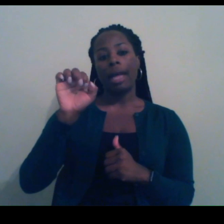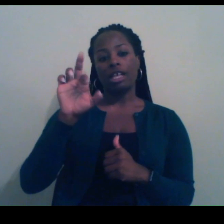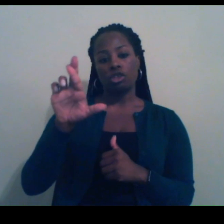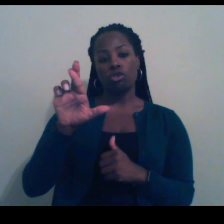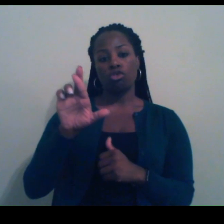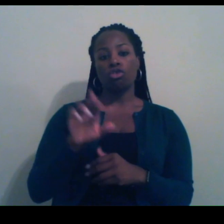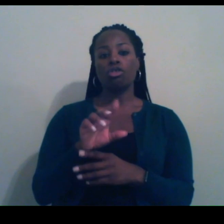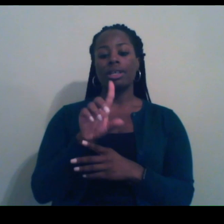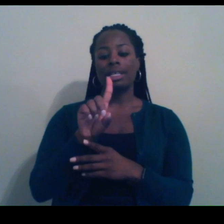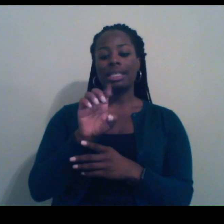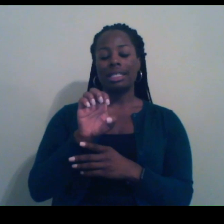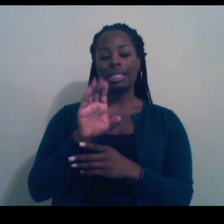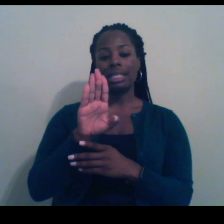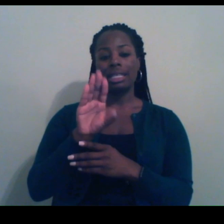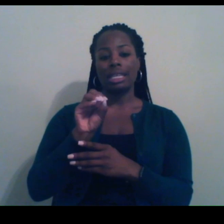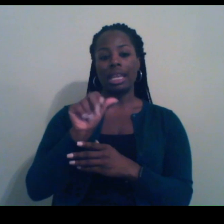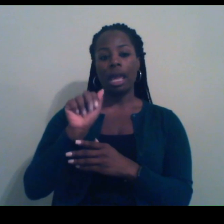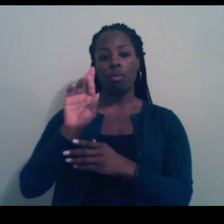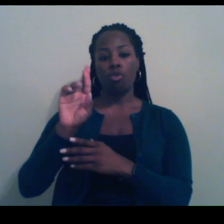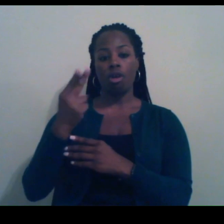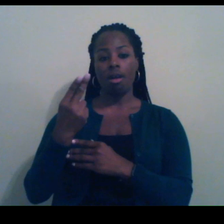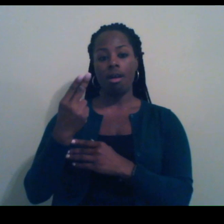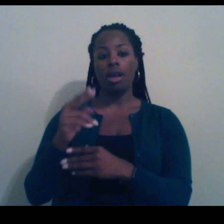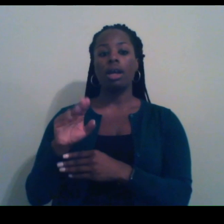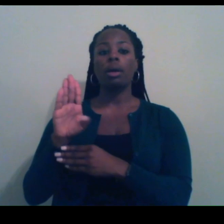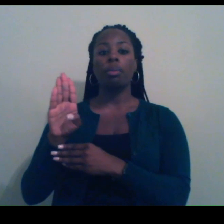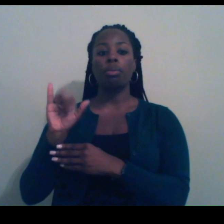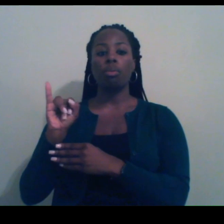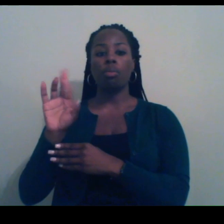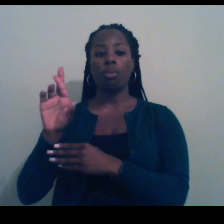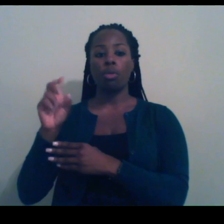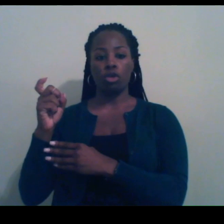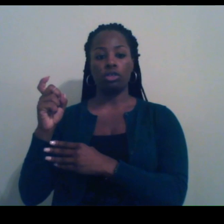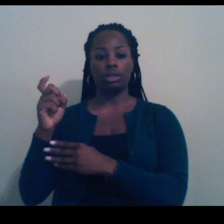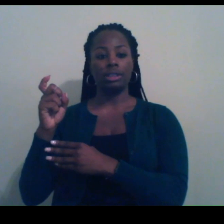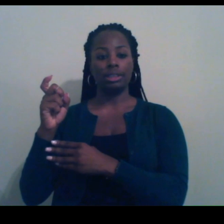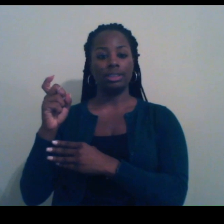Birx will be on our team and even on her first day she's already been